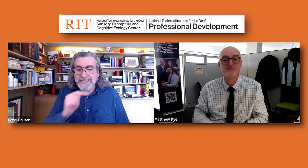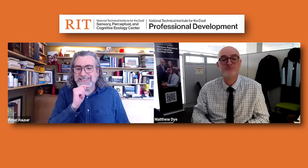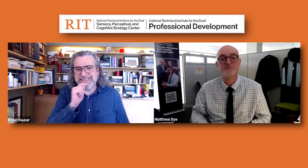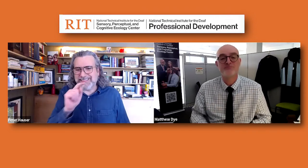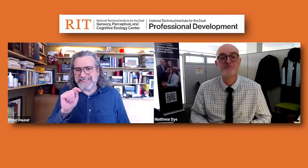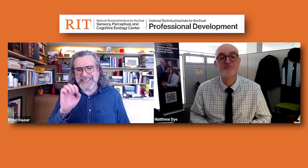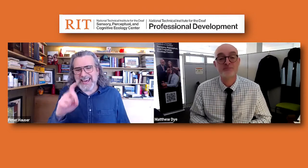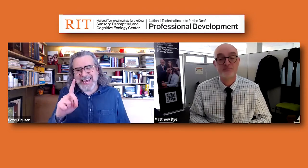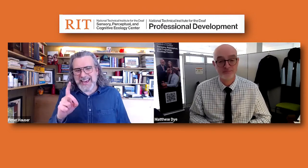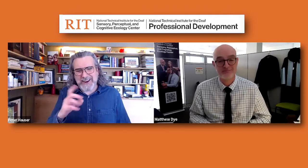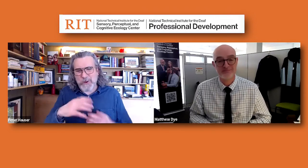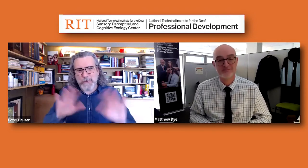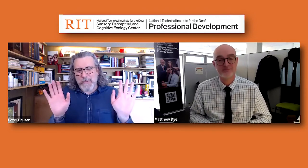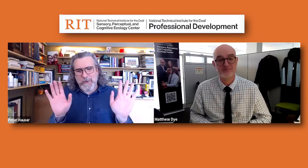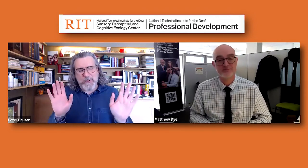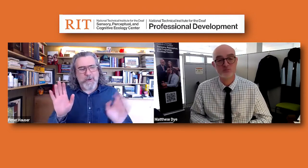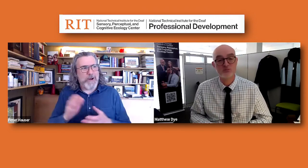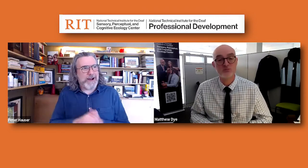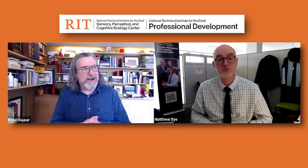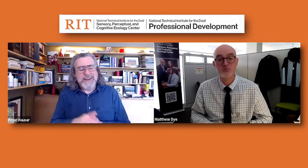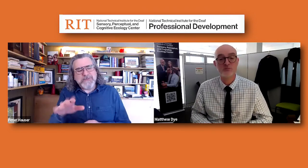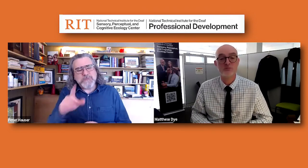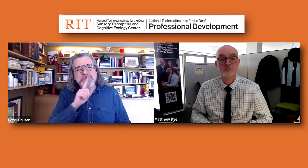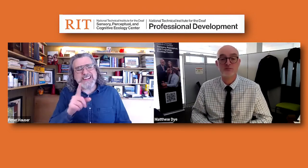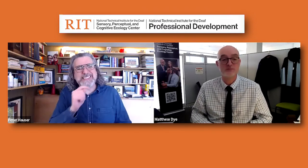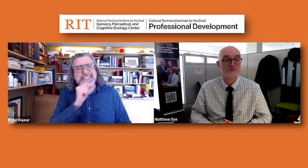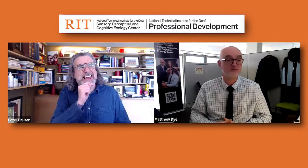Well, no, I'm not working with Ted anymore.